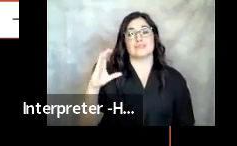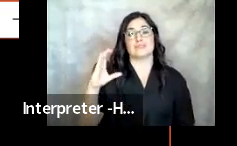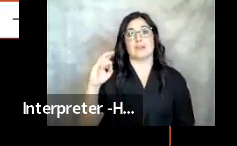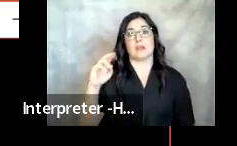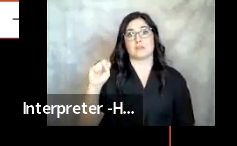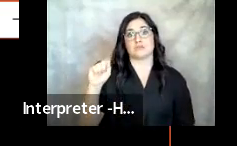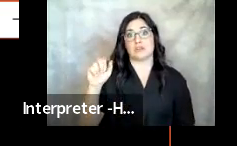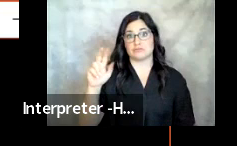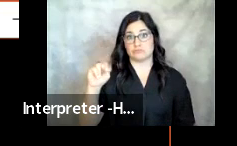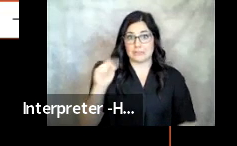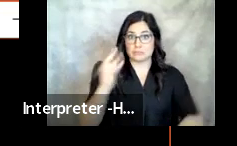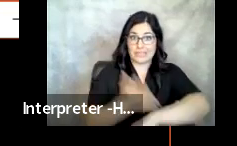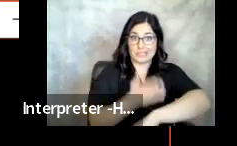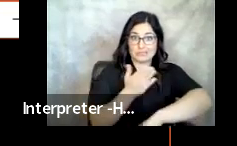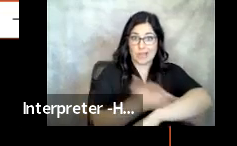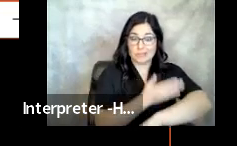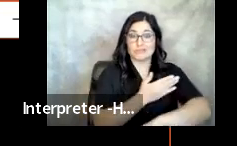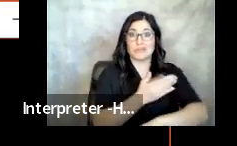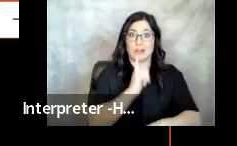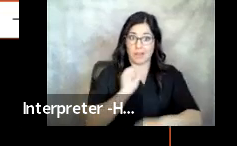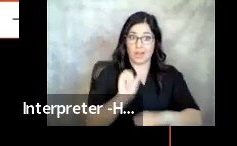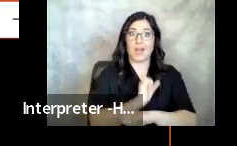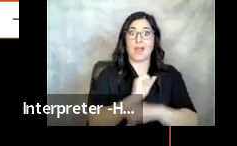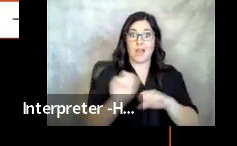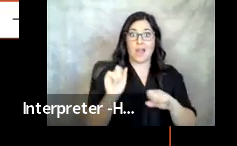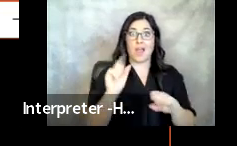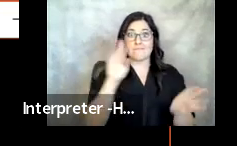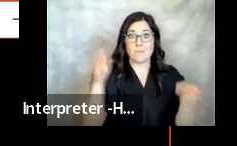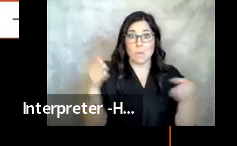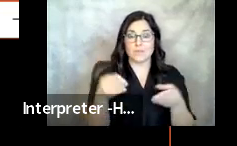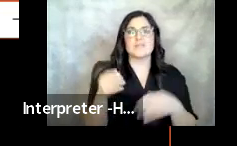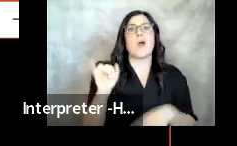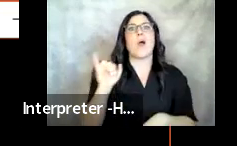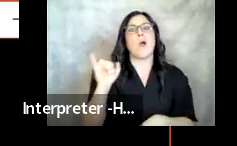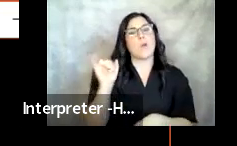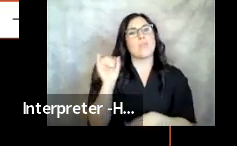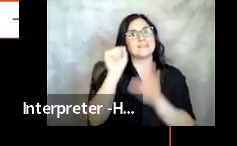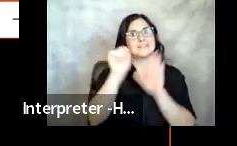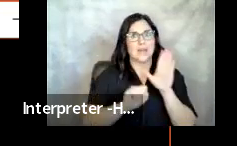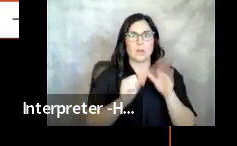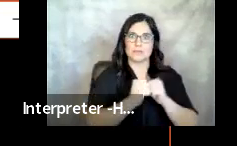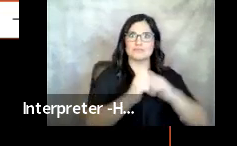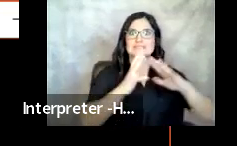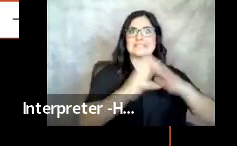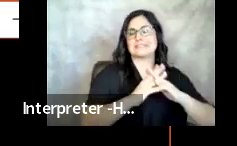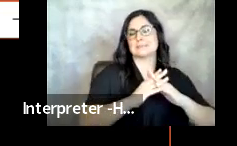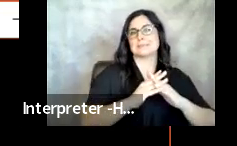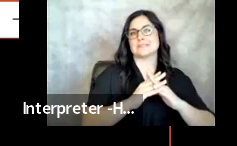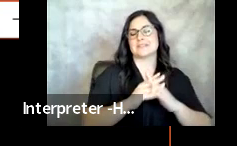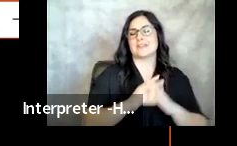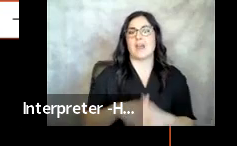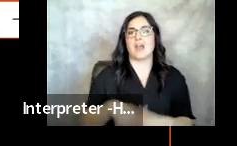The story that the South was redeemed. Reconstruction was this awful, terrible mistake.